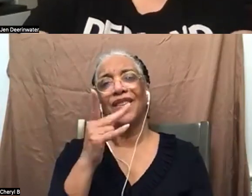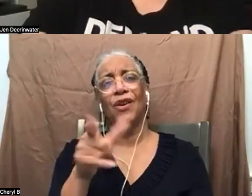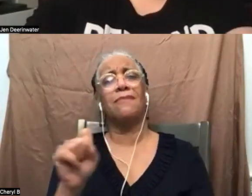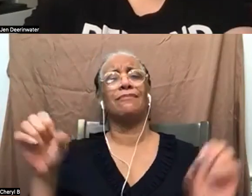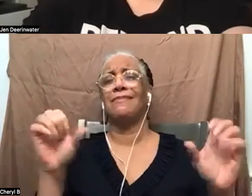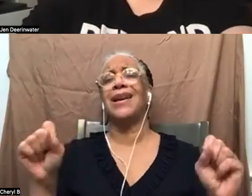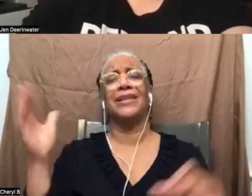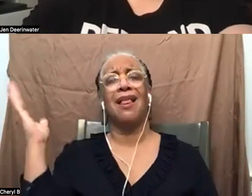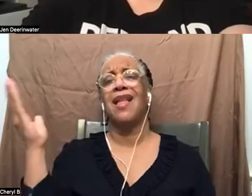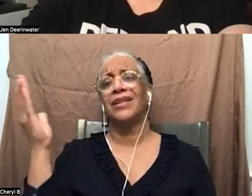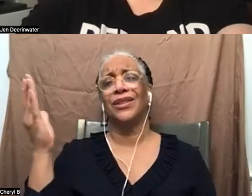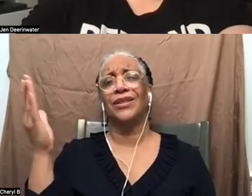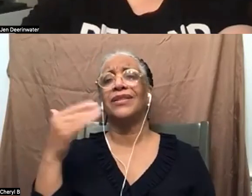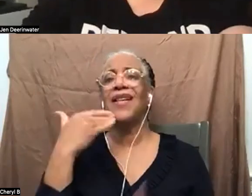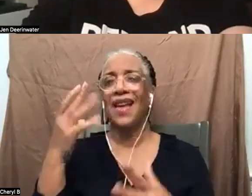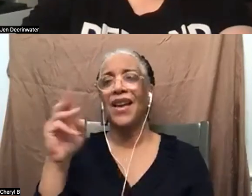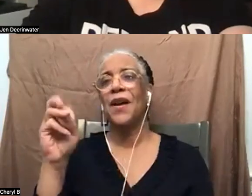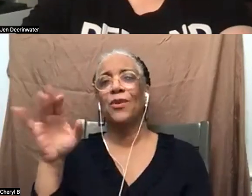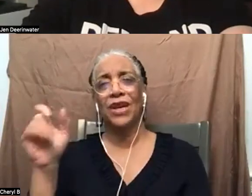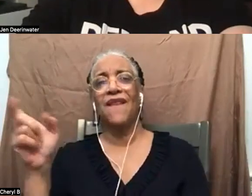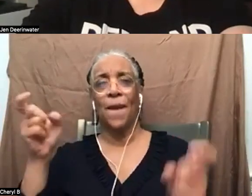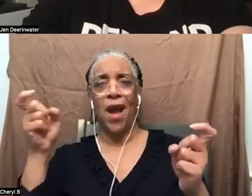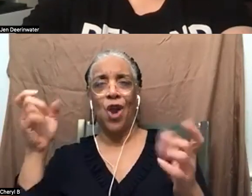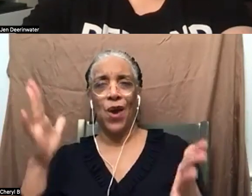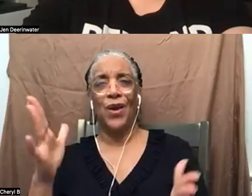thank you, Marina for moderating. I want to thank